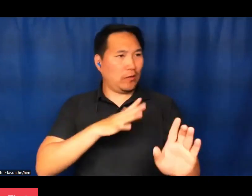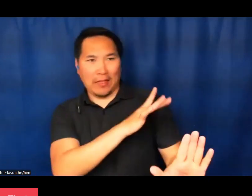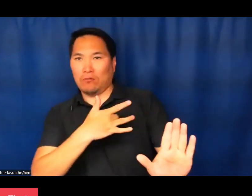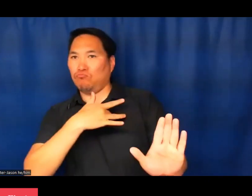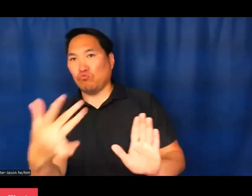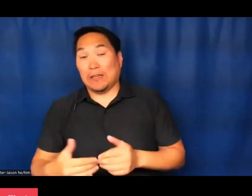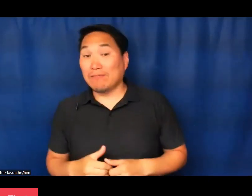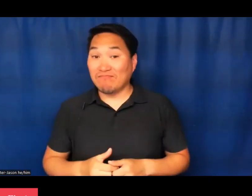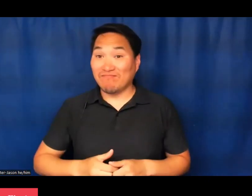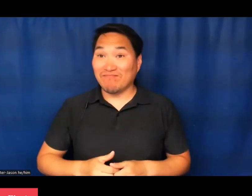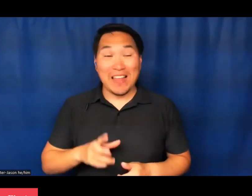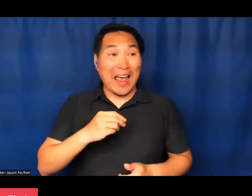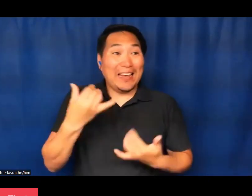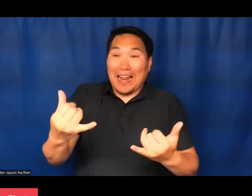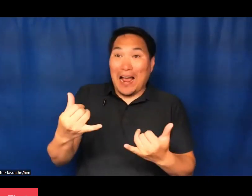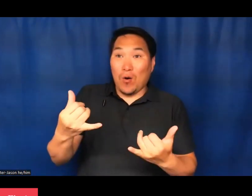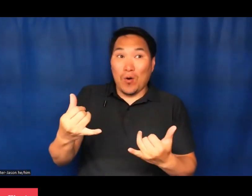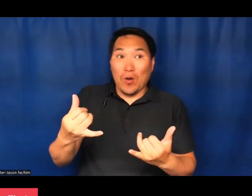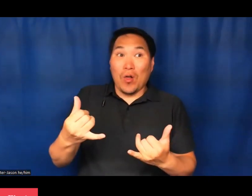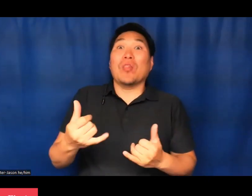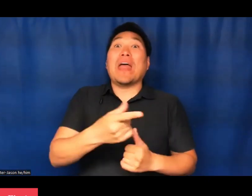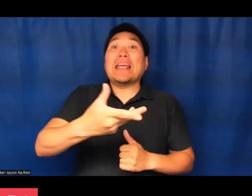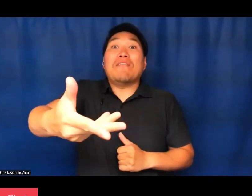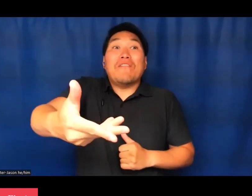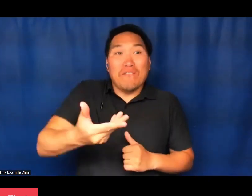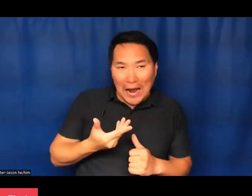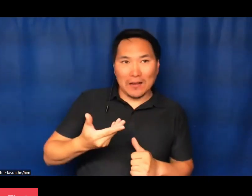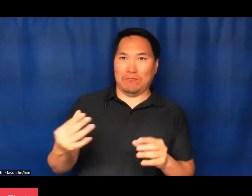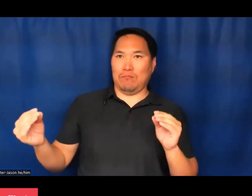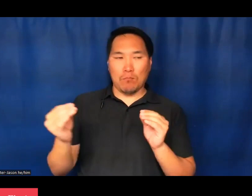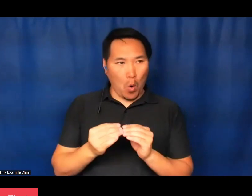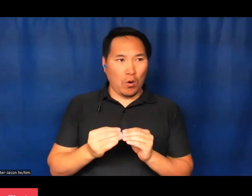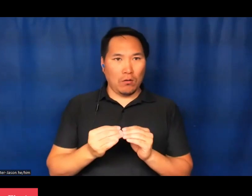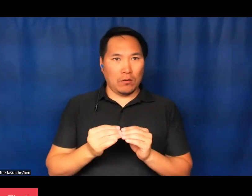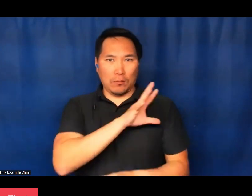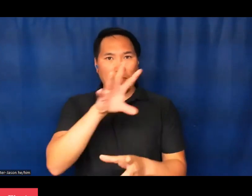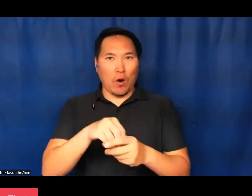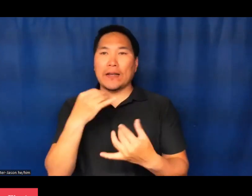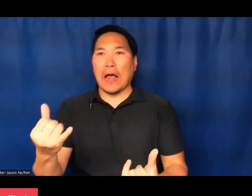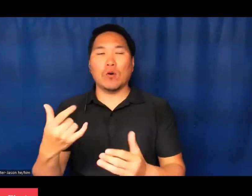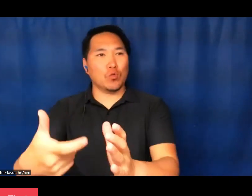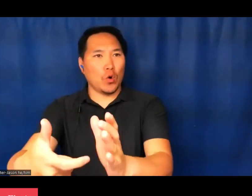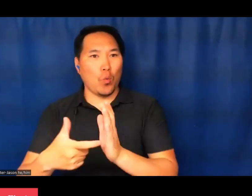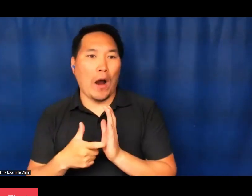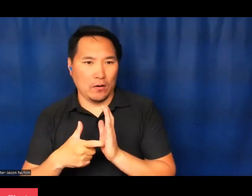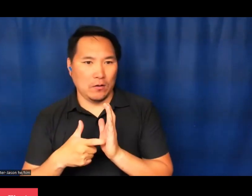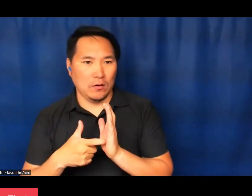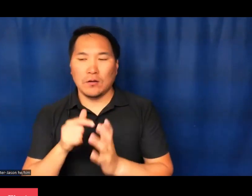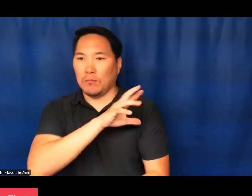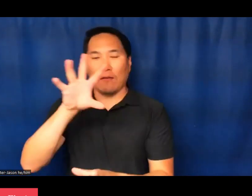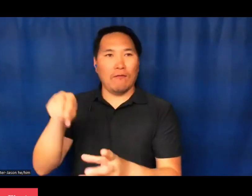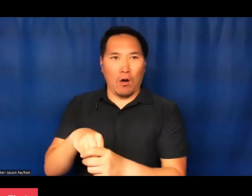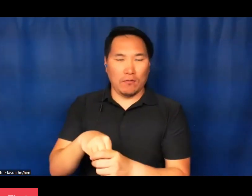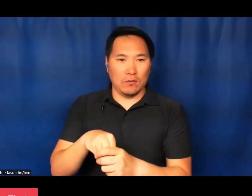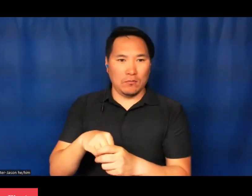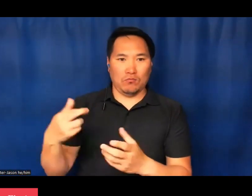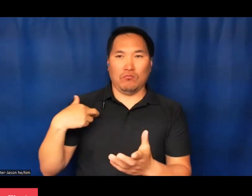only invited to participate more in public, but required to participate more in public